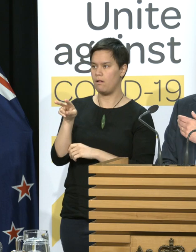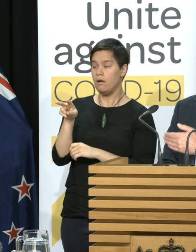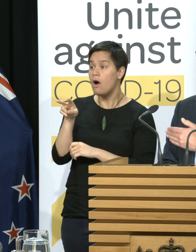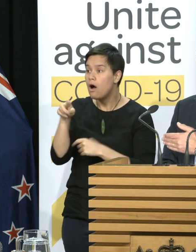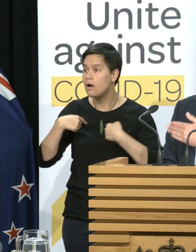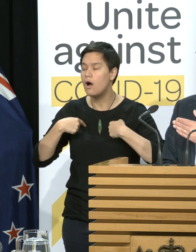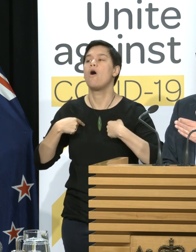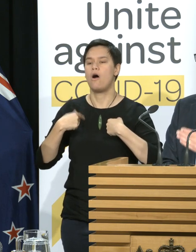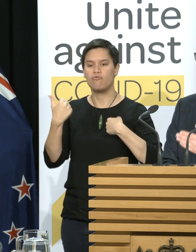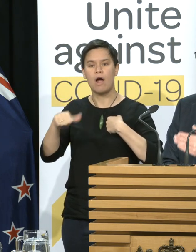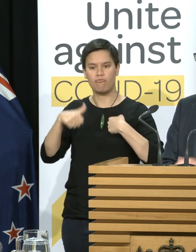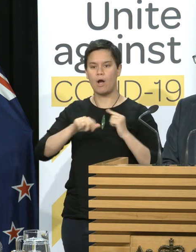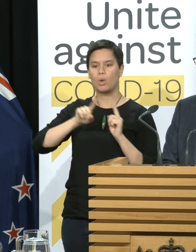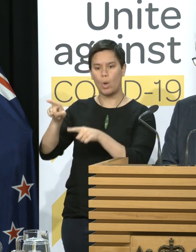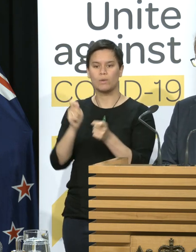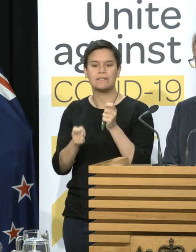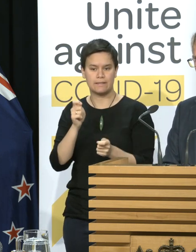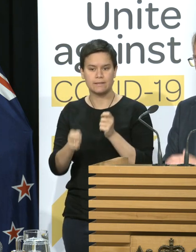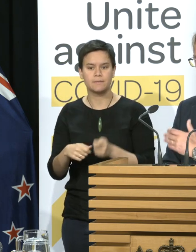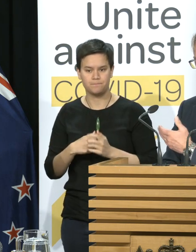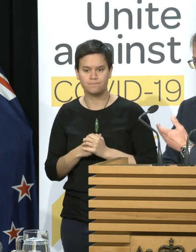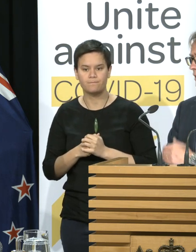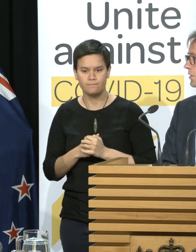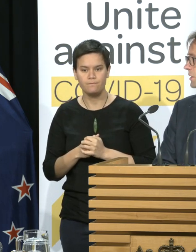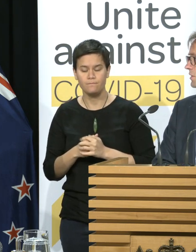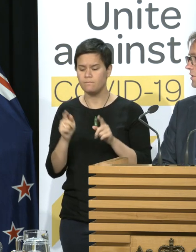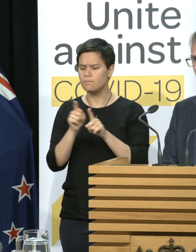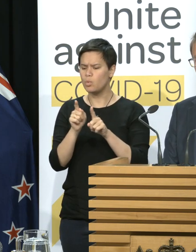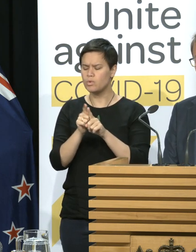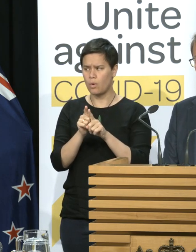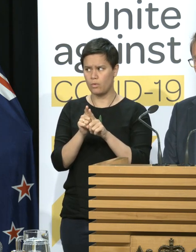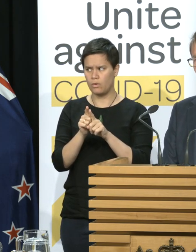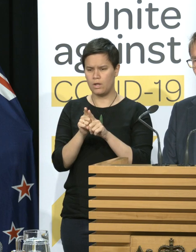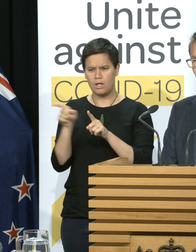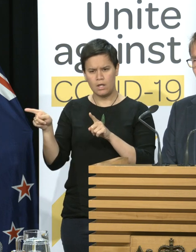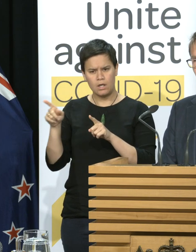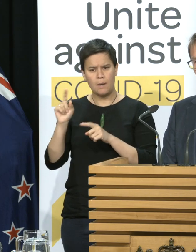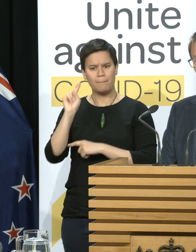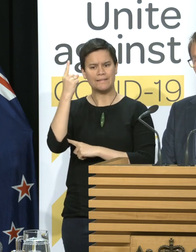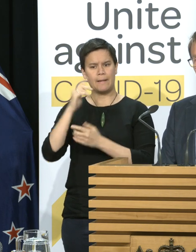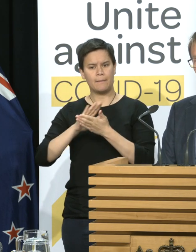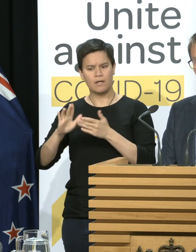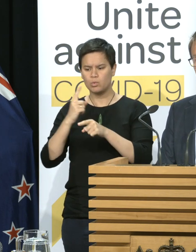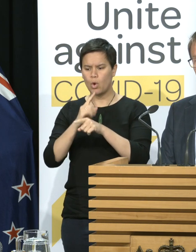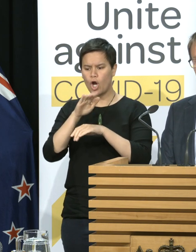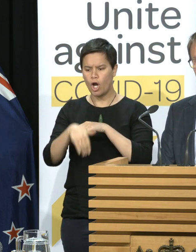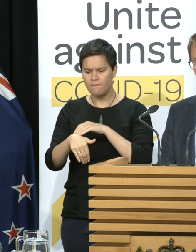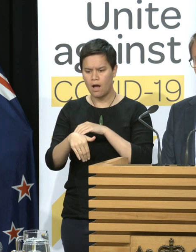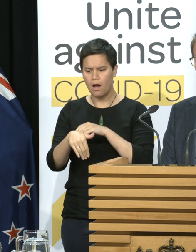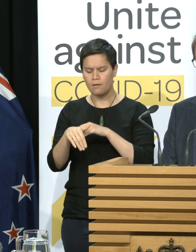I should say that before we hit the Auckland August outbreak, is the Minister's alluded to, we were planning for a number of scenarios.